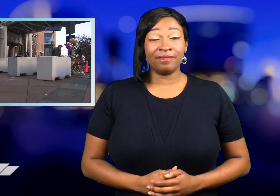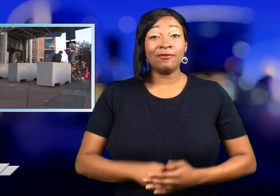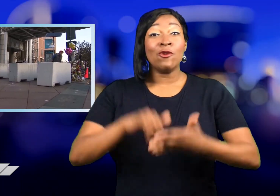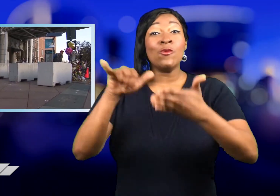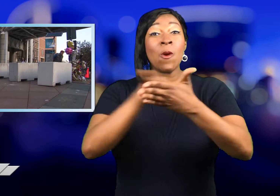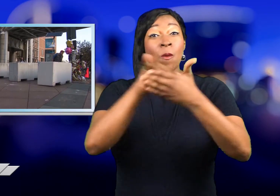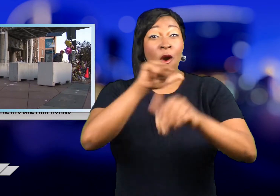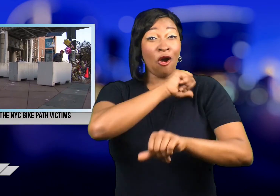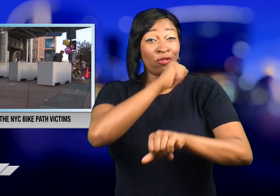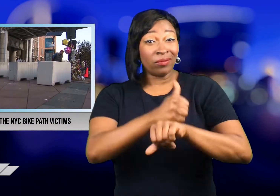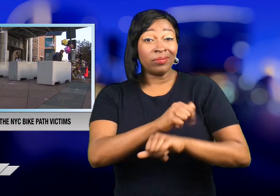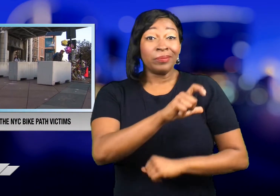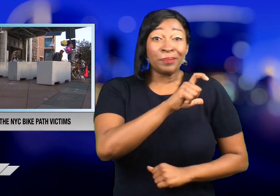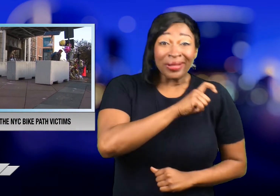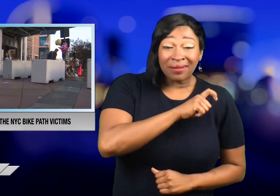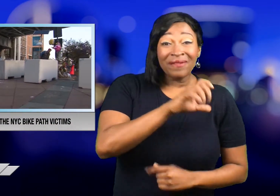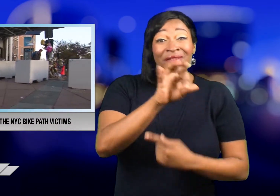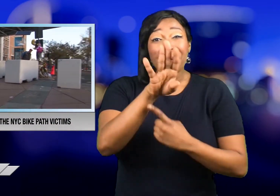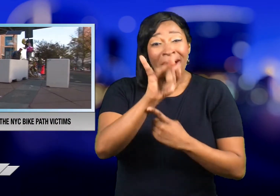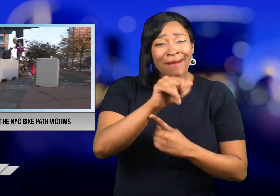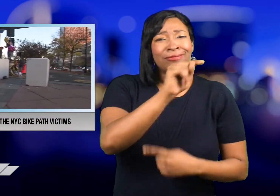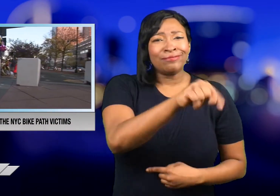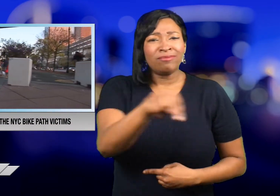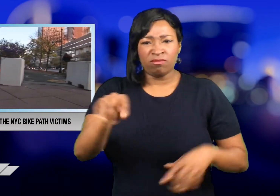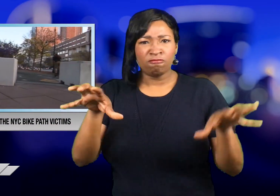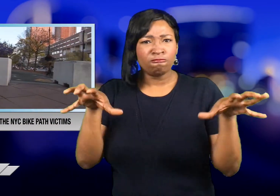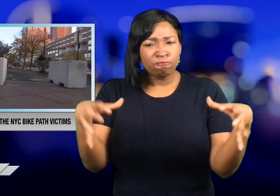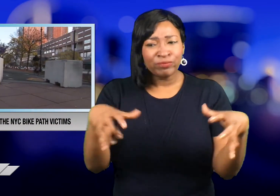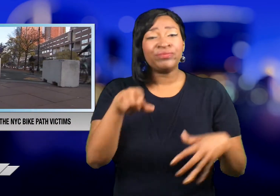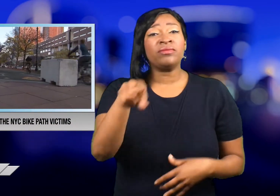New York authorities are putting hundreds of concrete